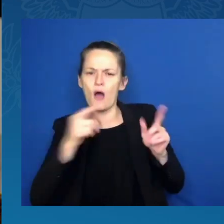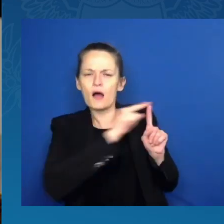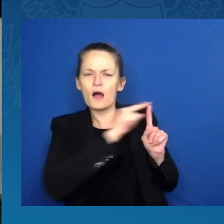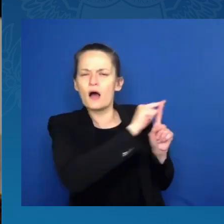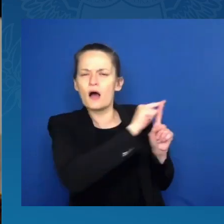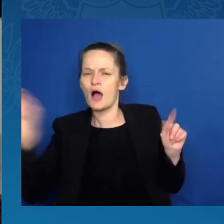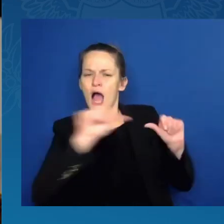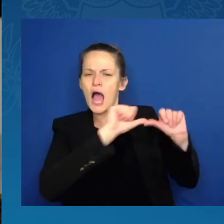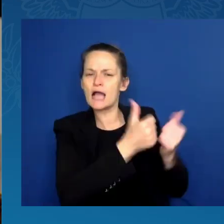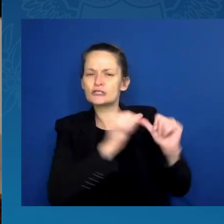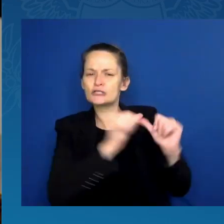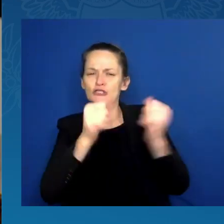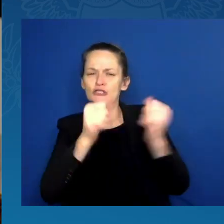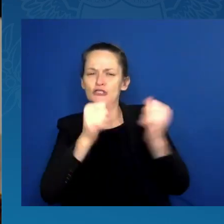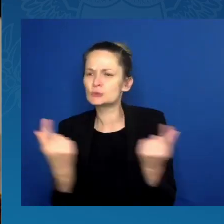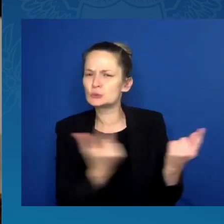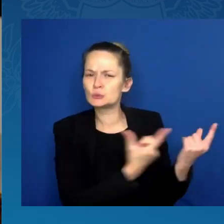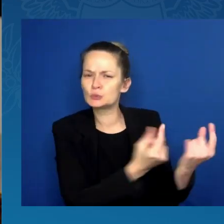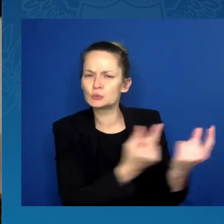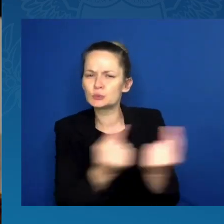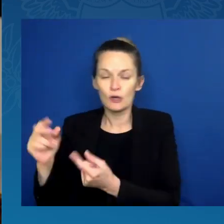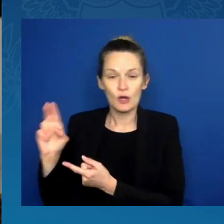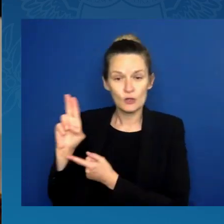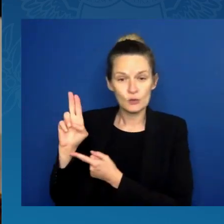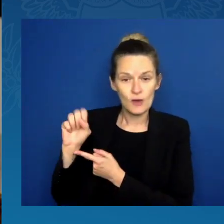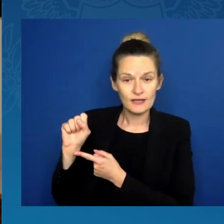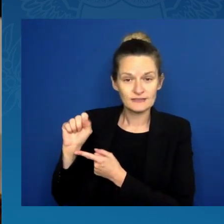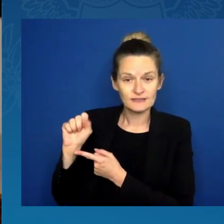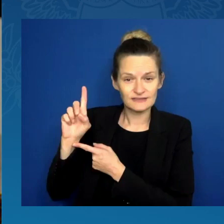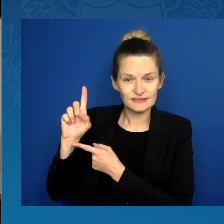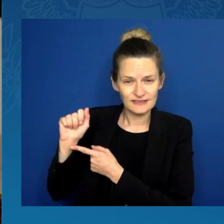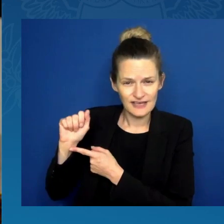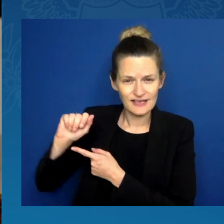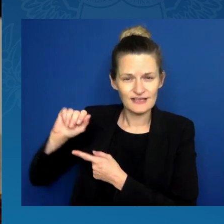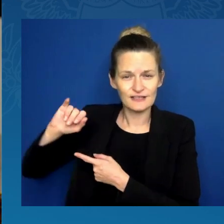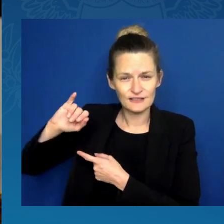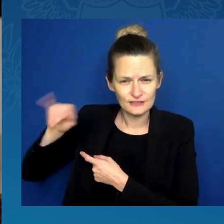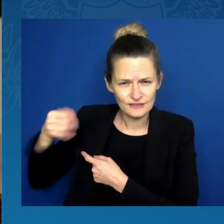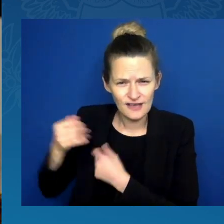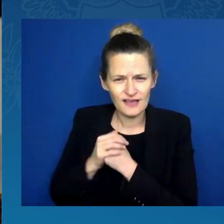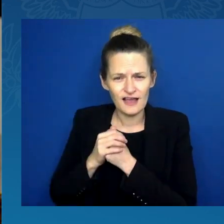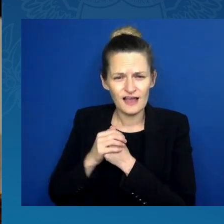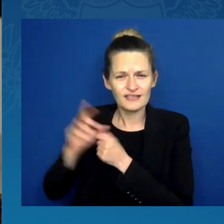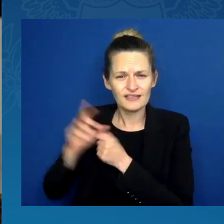And that kind of collaboration includes the collaboration with you, our leaders on the ground.